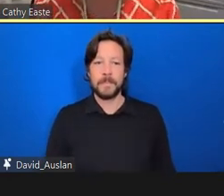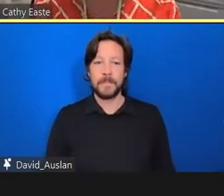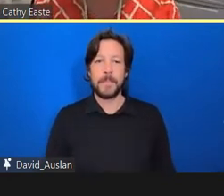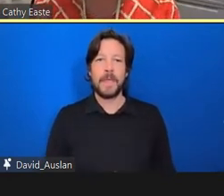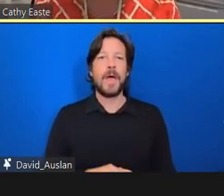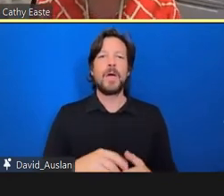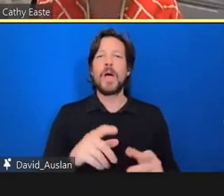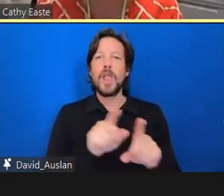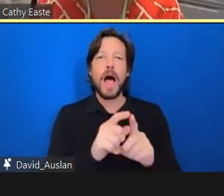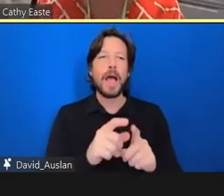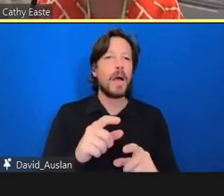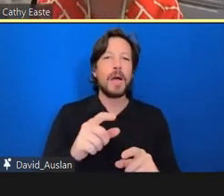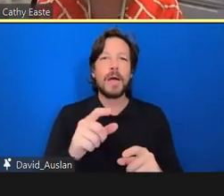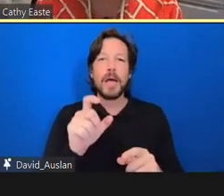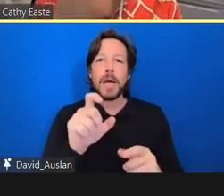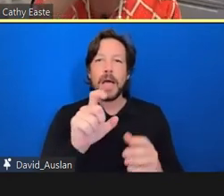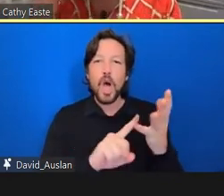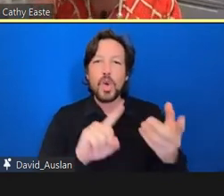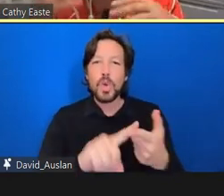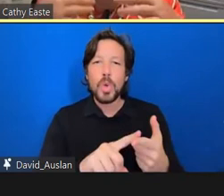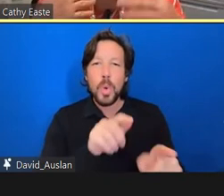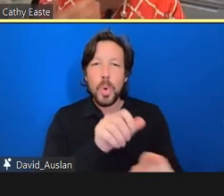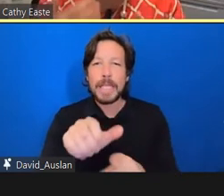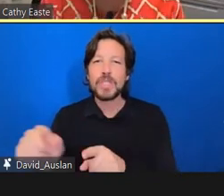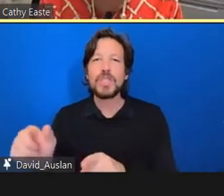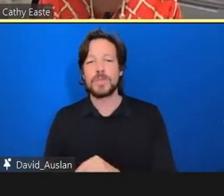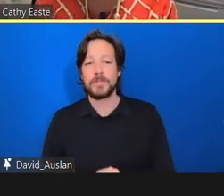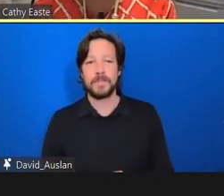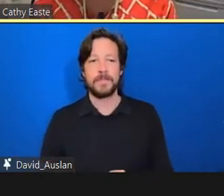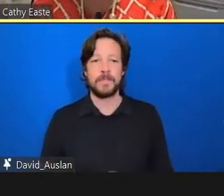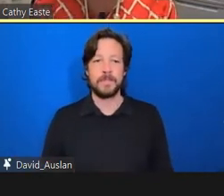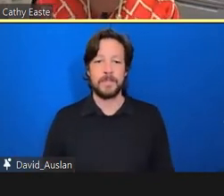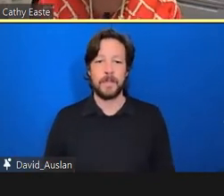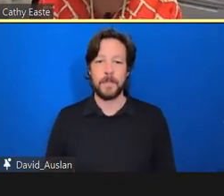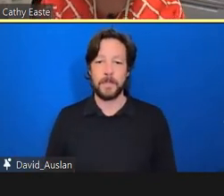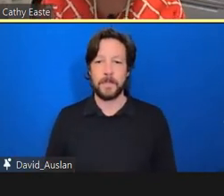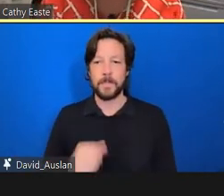work out what is being said. So imagine your students. They're going into a new area,